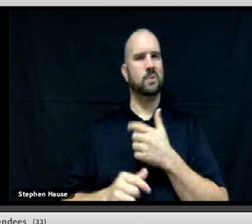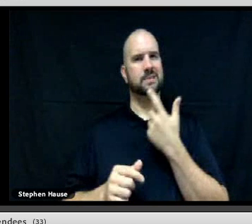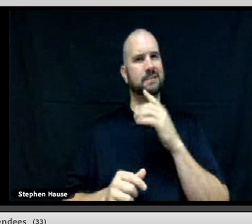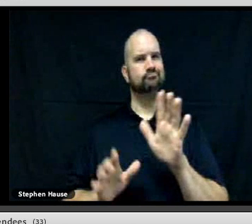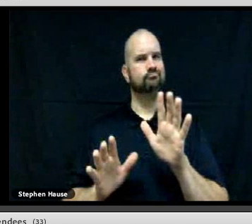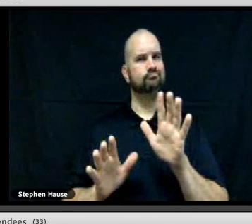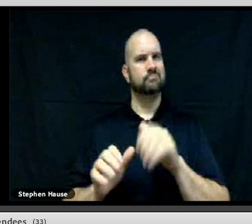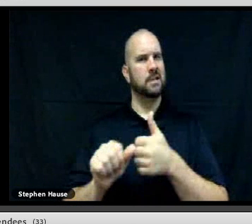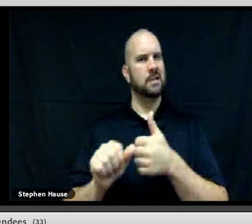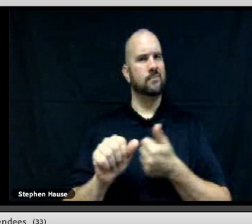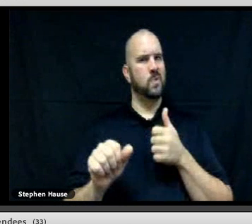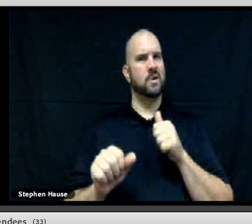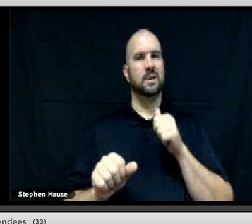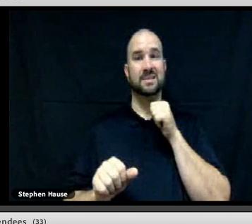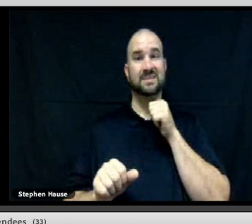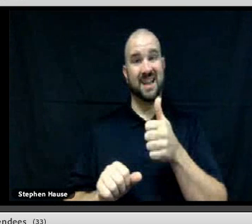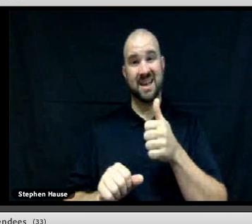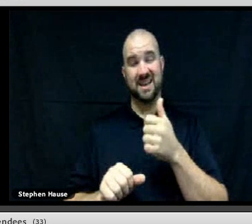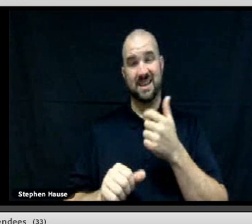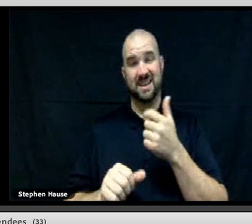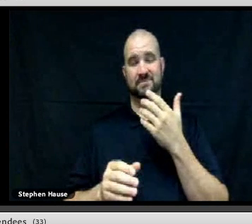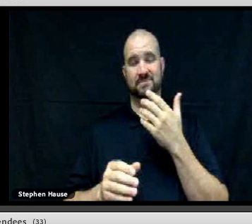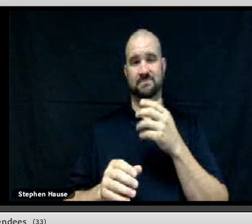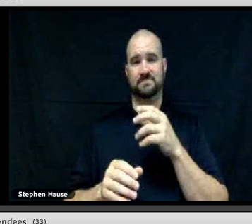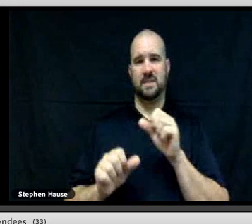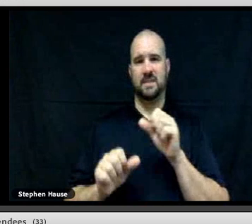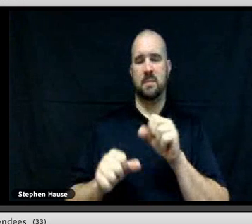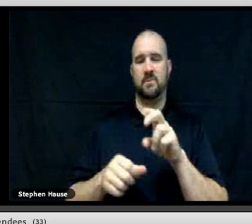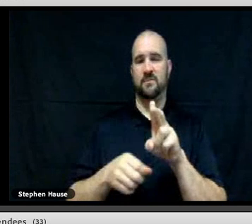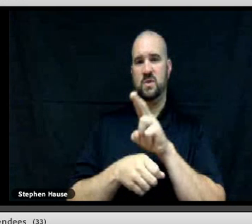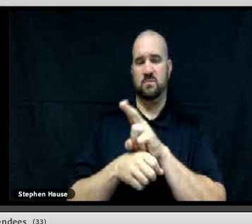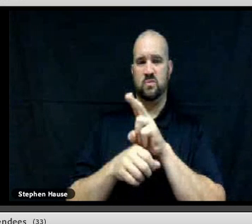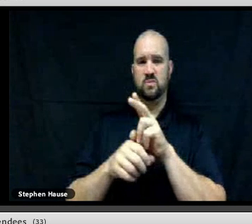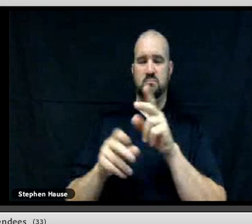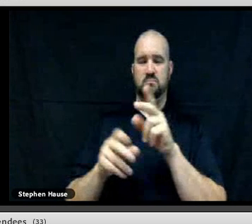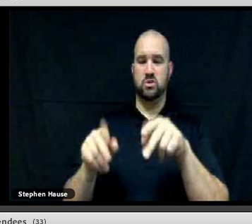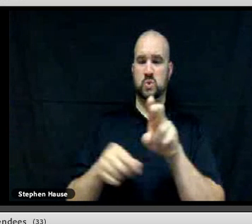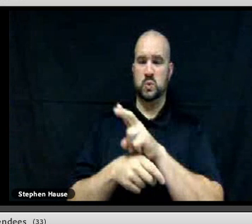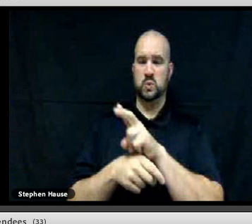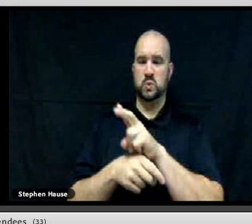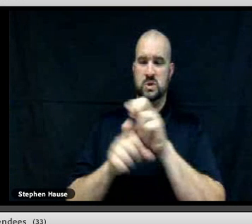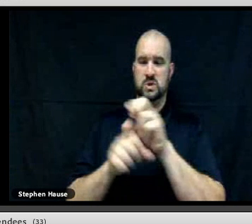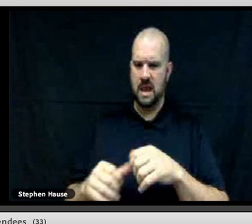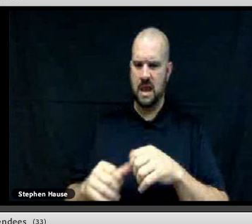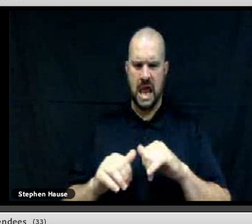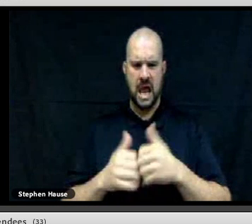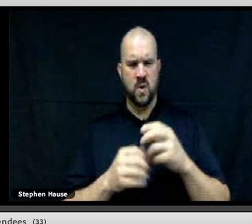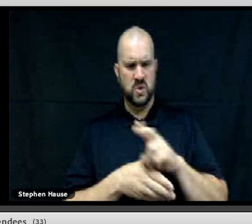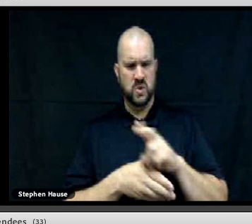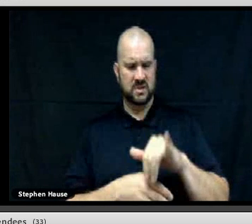when determining how they can use that object, um, but it is an option that is available